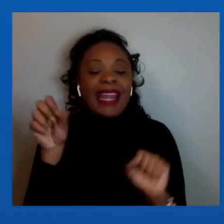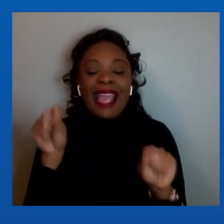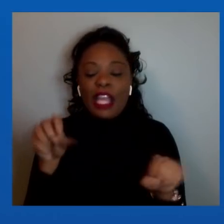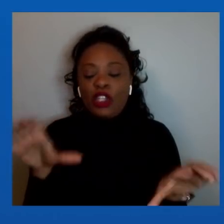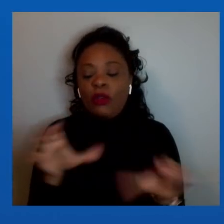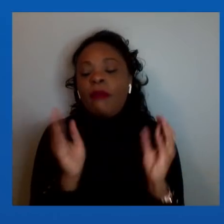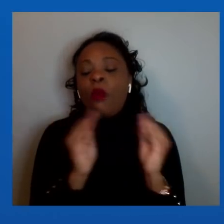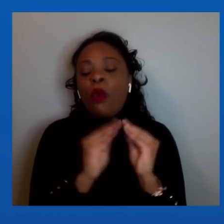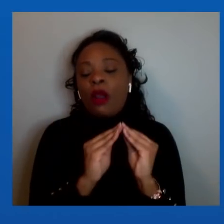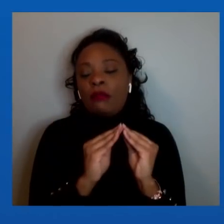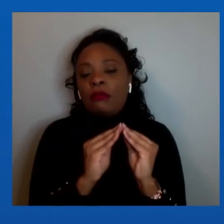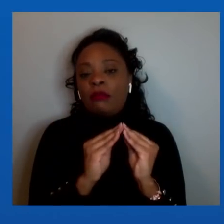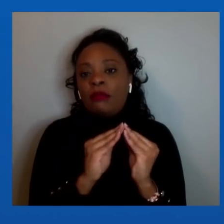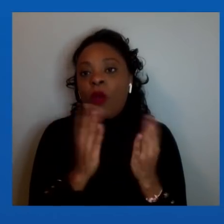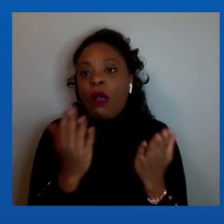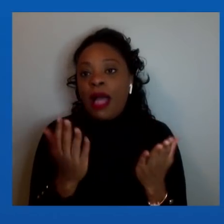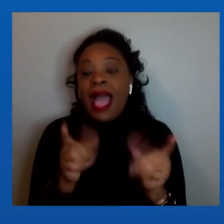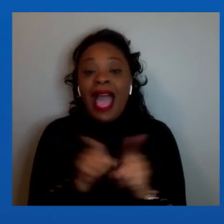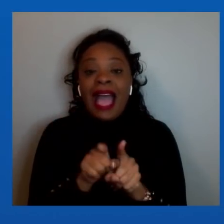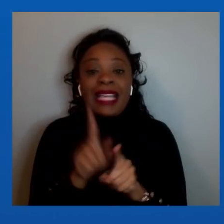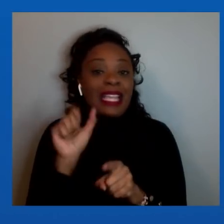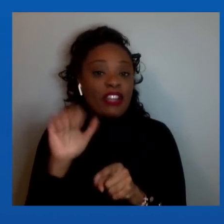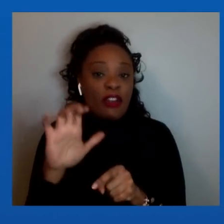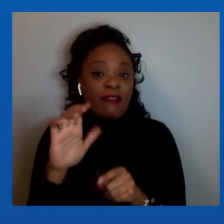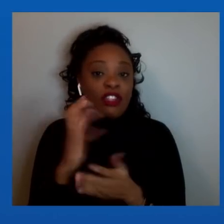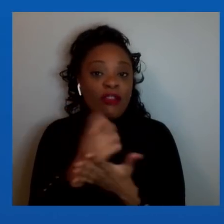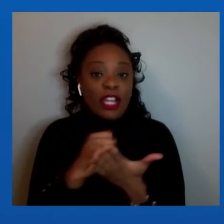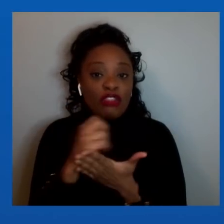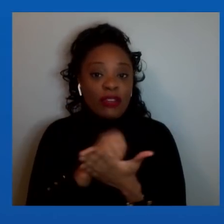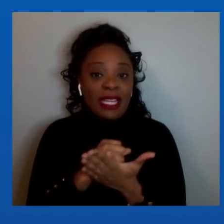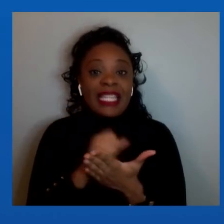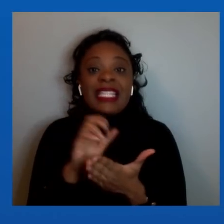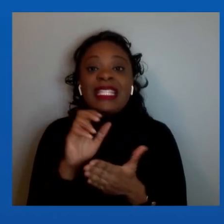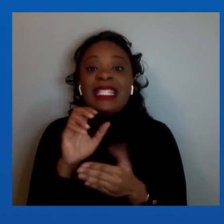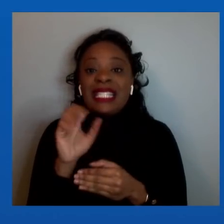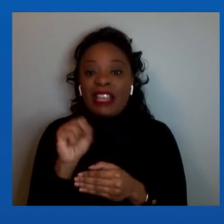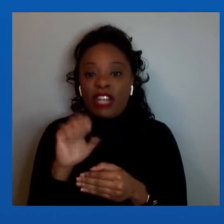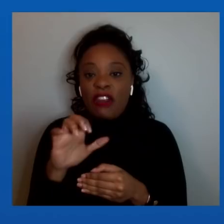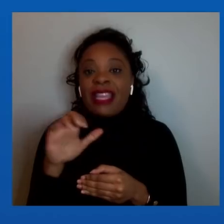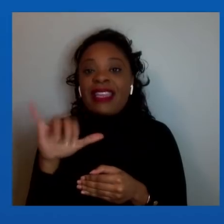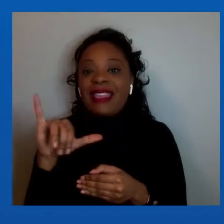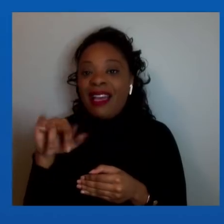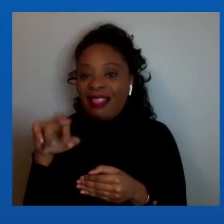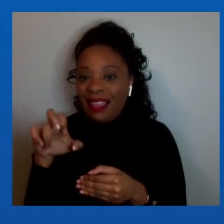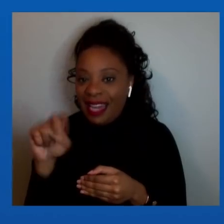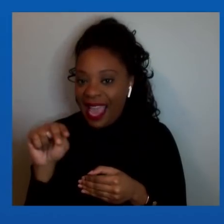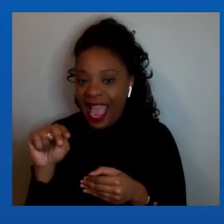Well, as Secretary of Treasury Secretary Yellen has given a pretty resounding yes